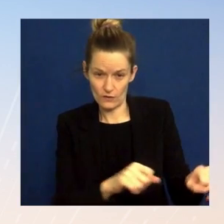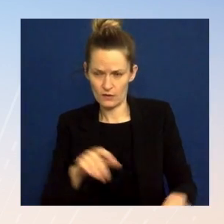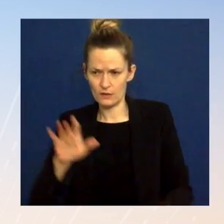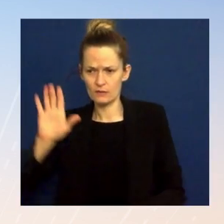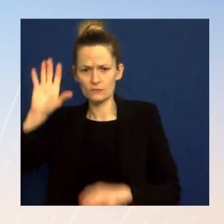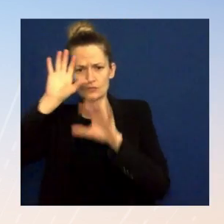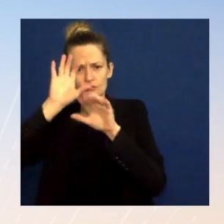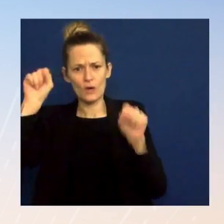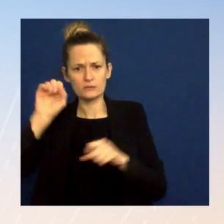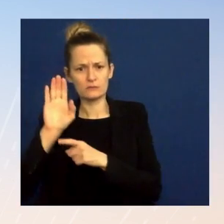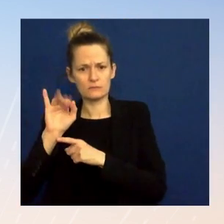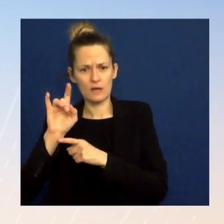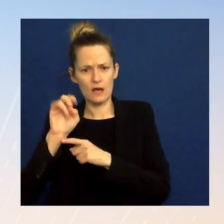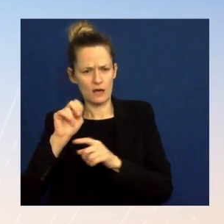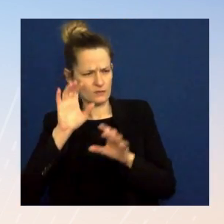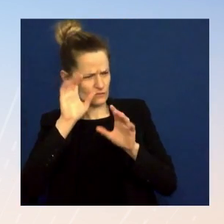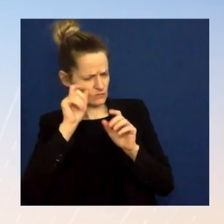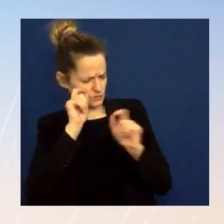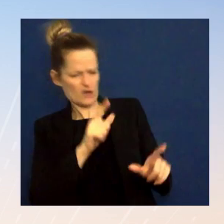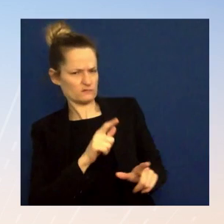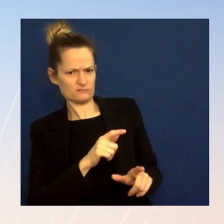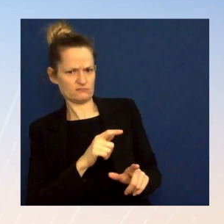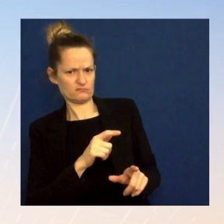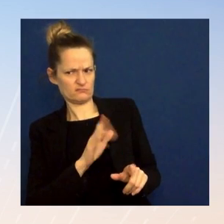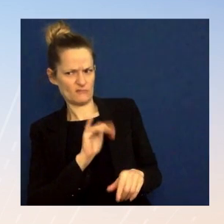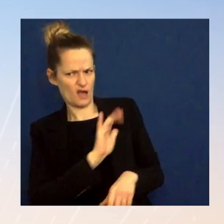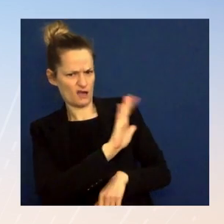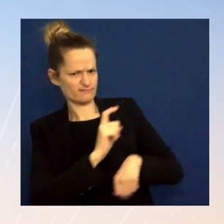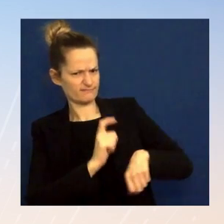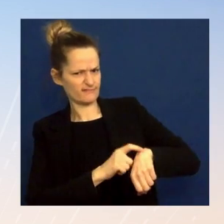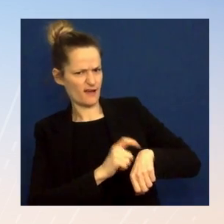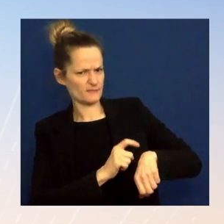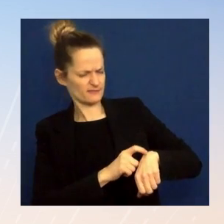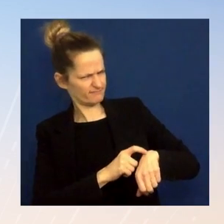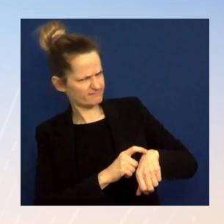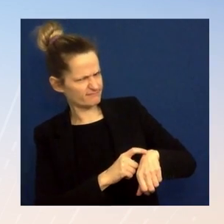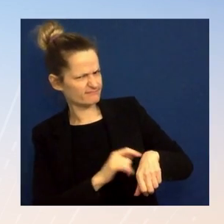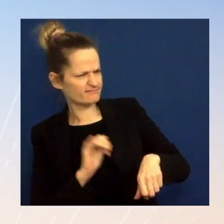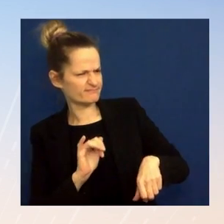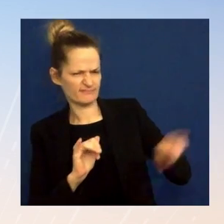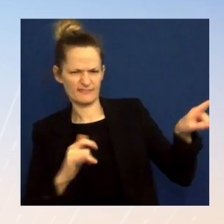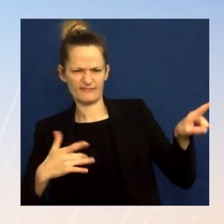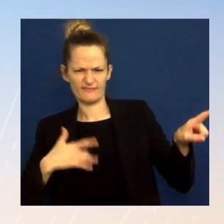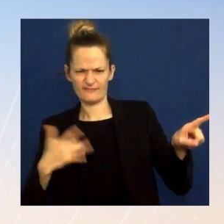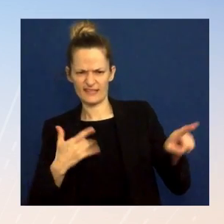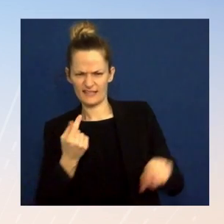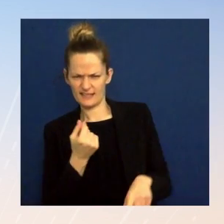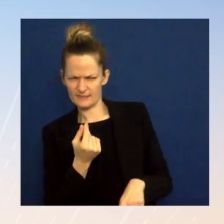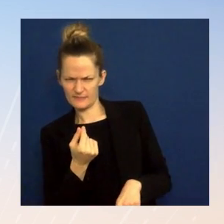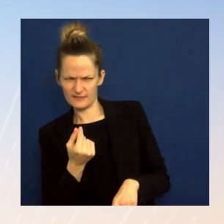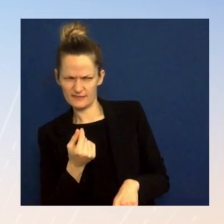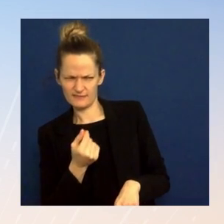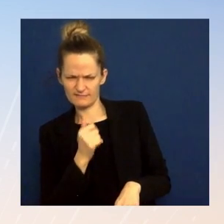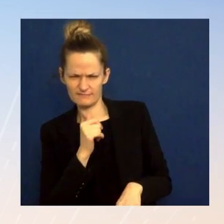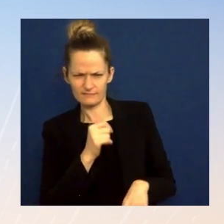that there was a level of normalcy there, or at least the status quo? And then, second, I was wondering